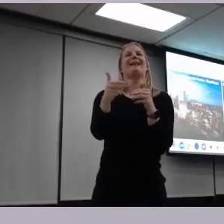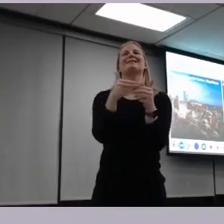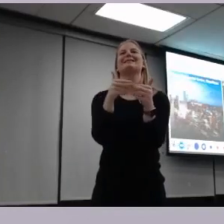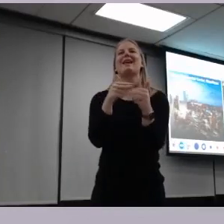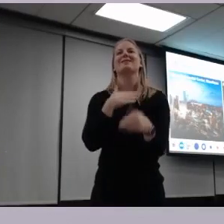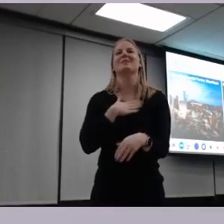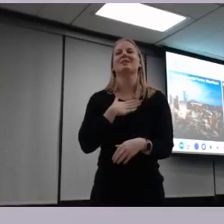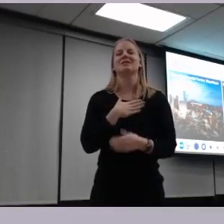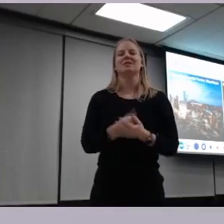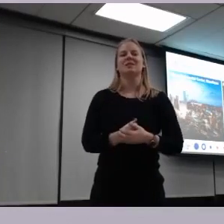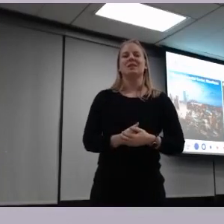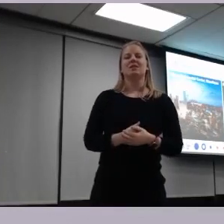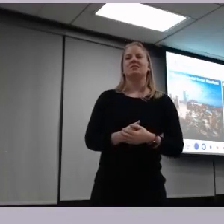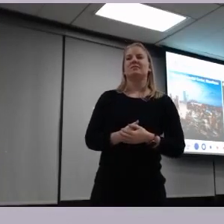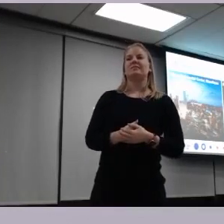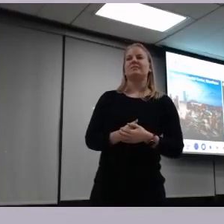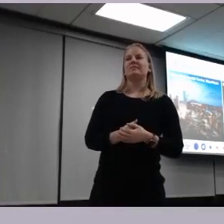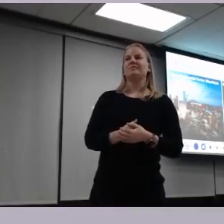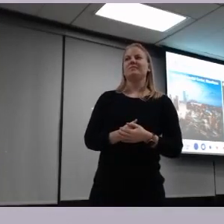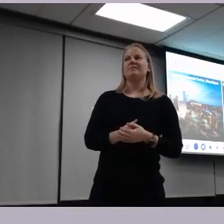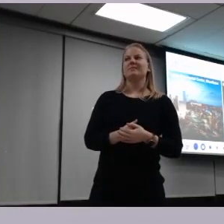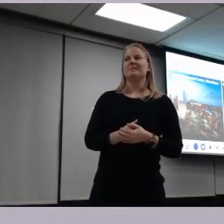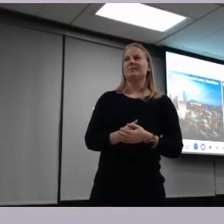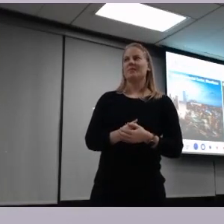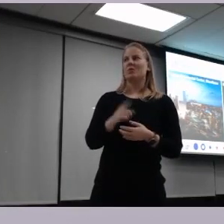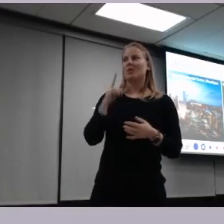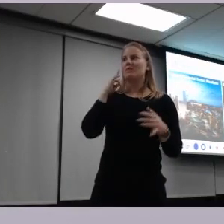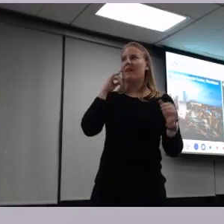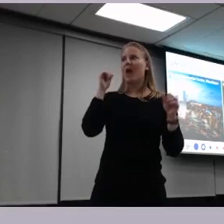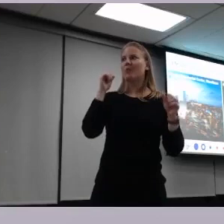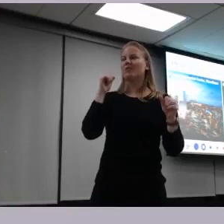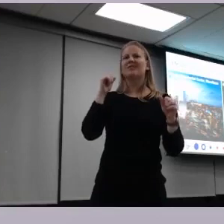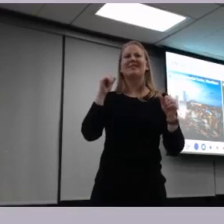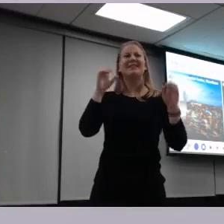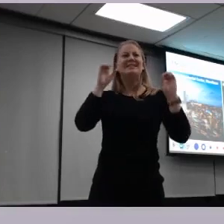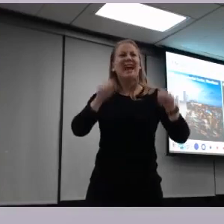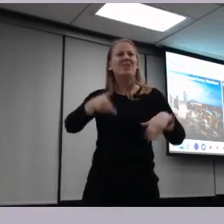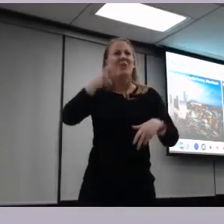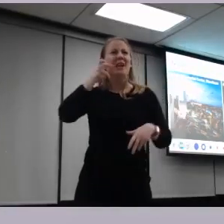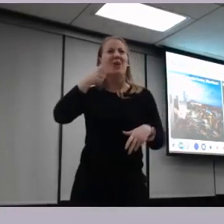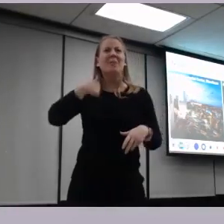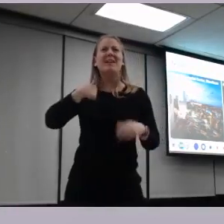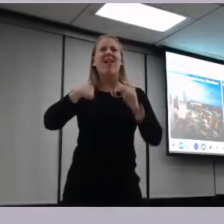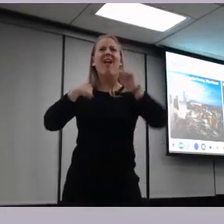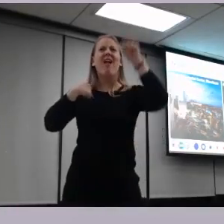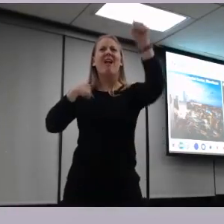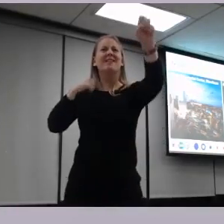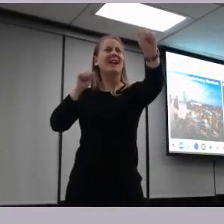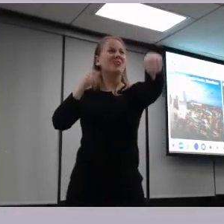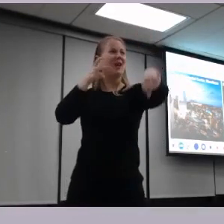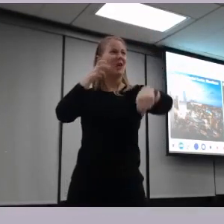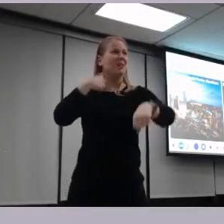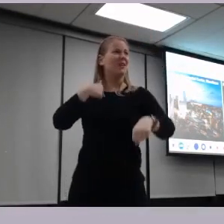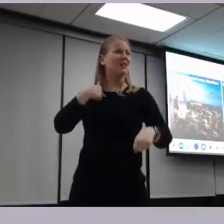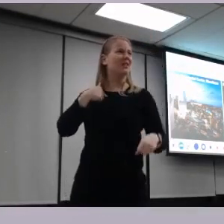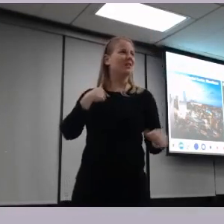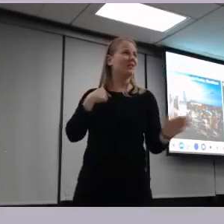I hope that louder. Sorry. Can everybody hear me in the back? Do I need help? Okay.